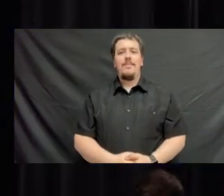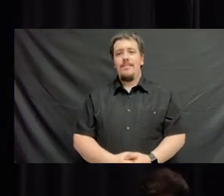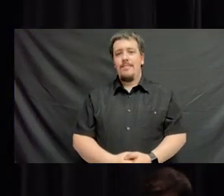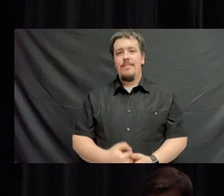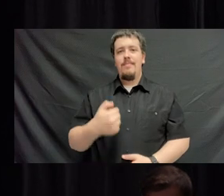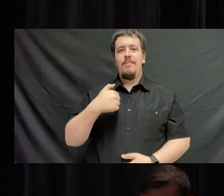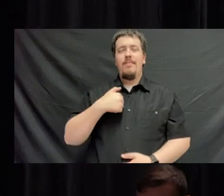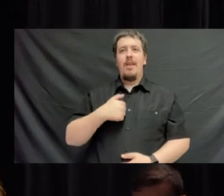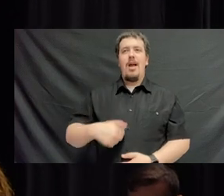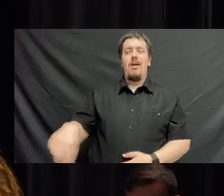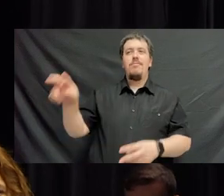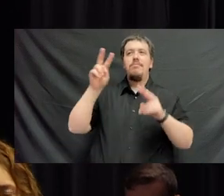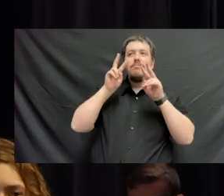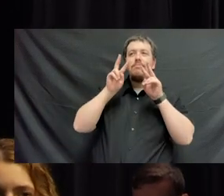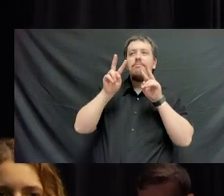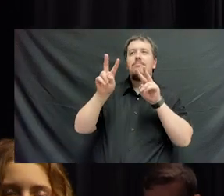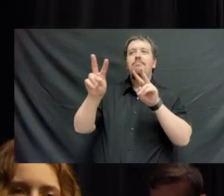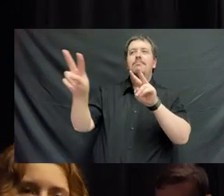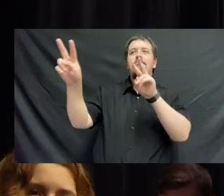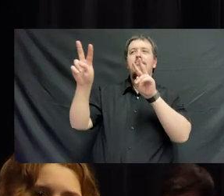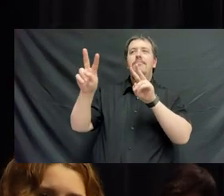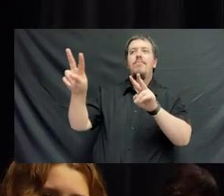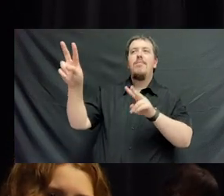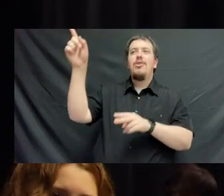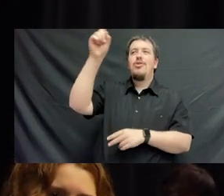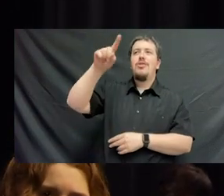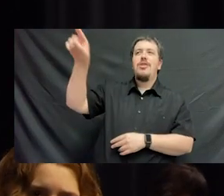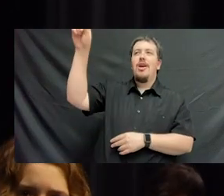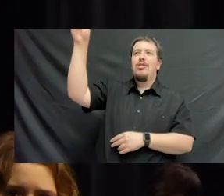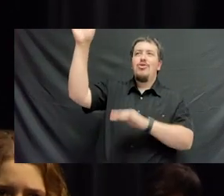I've been looking for sunshine